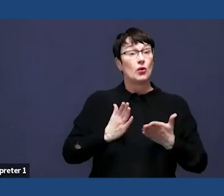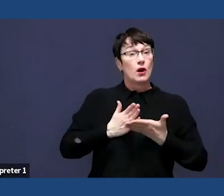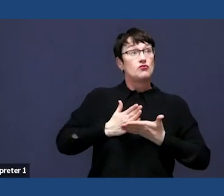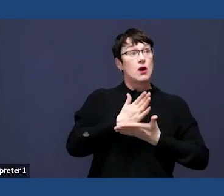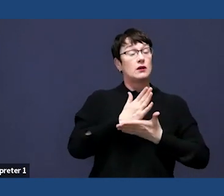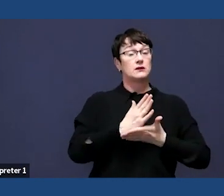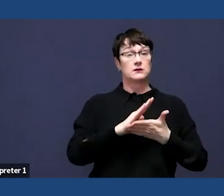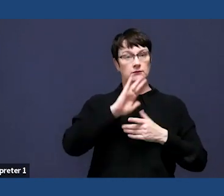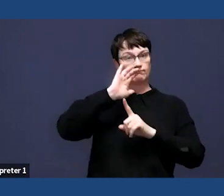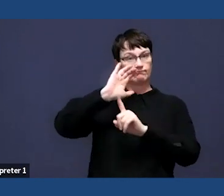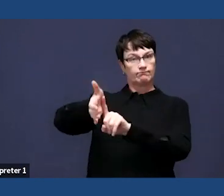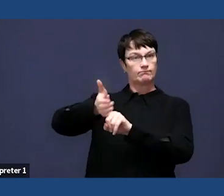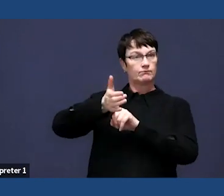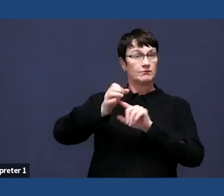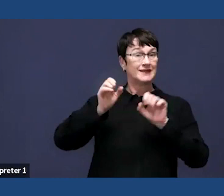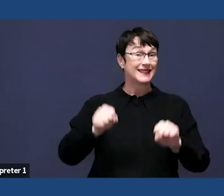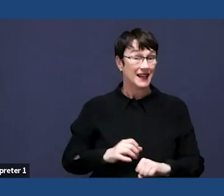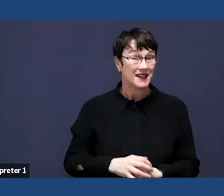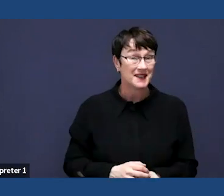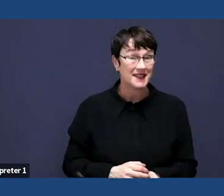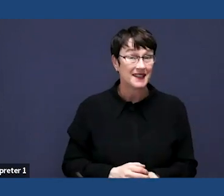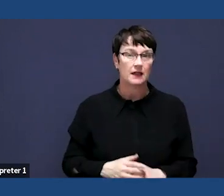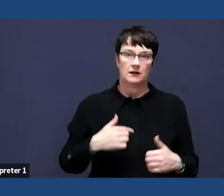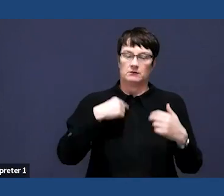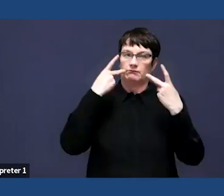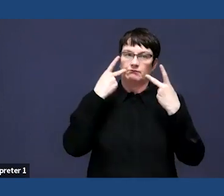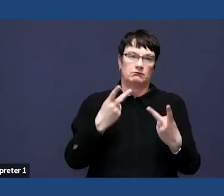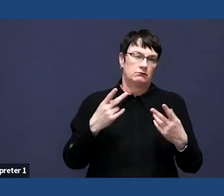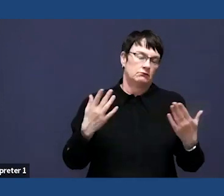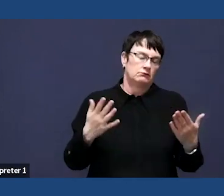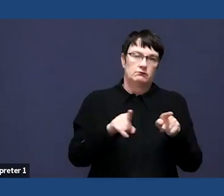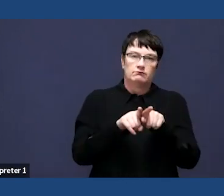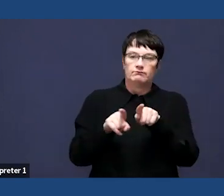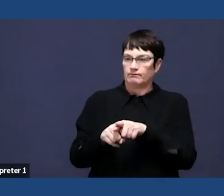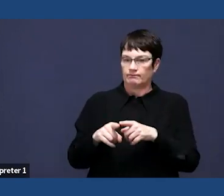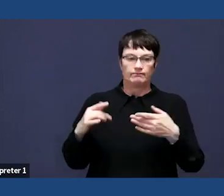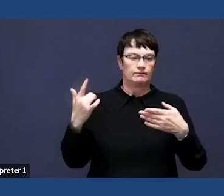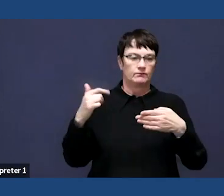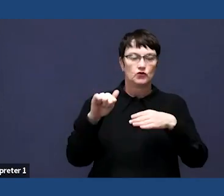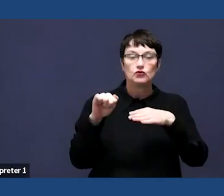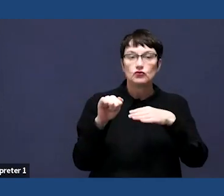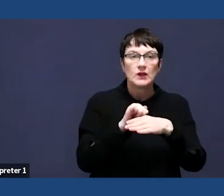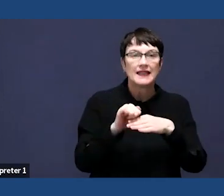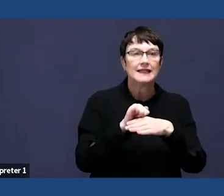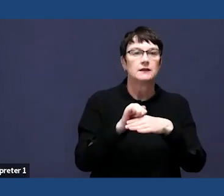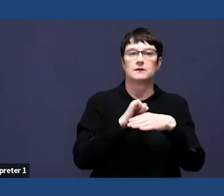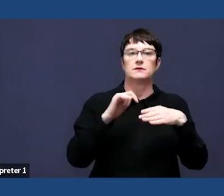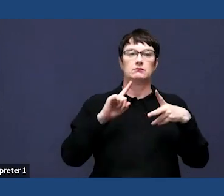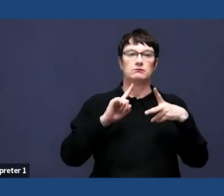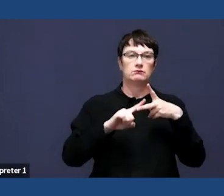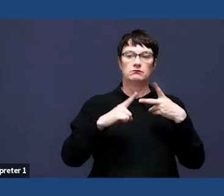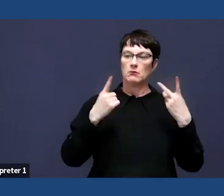For example, training, artificial intelligence, large language models to include the perspectives